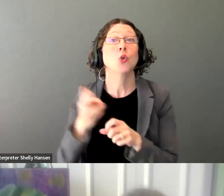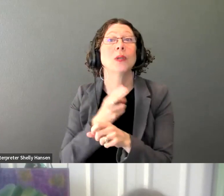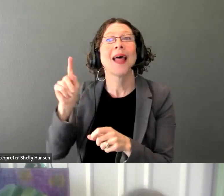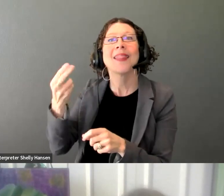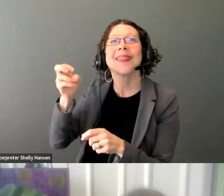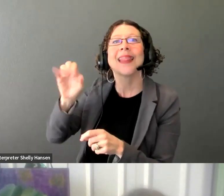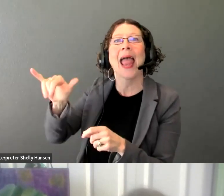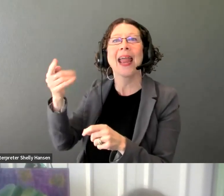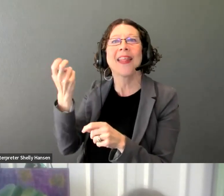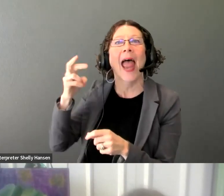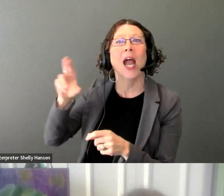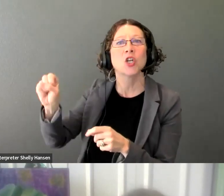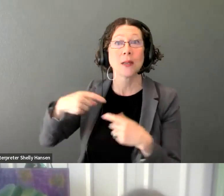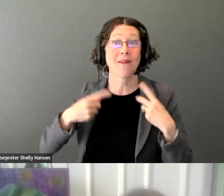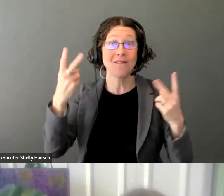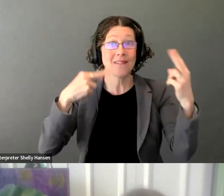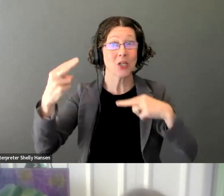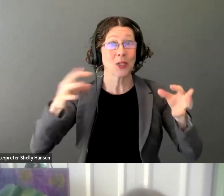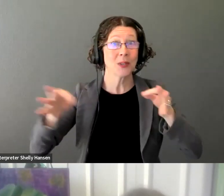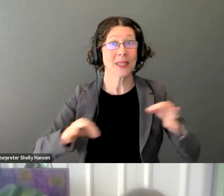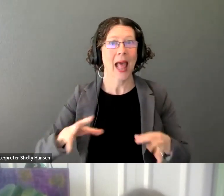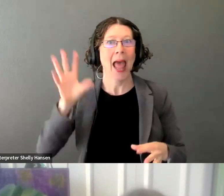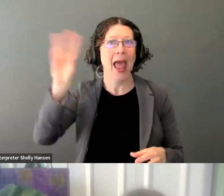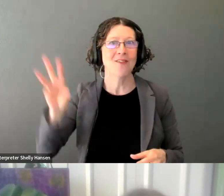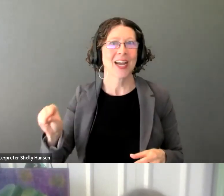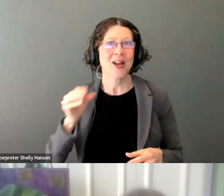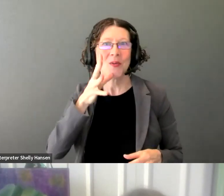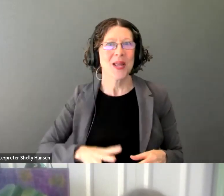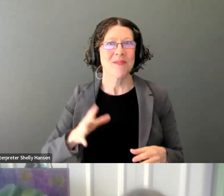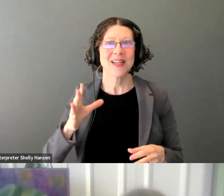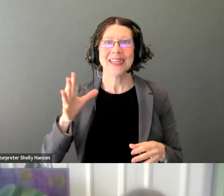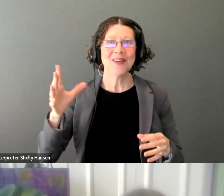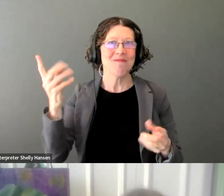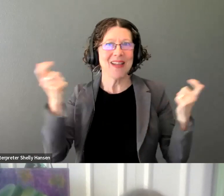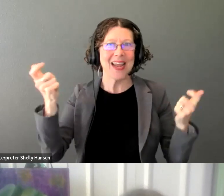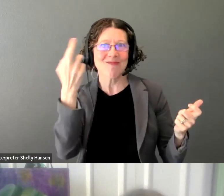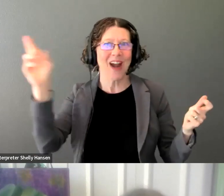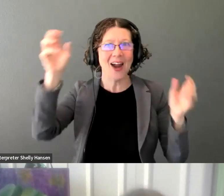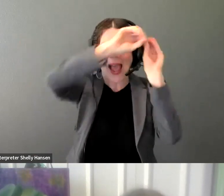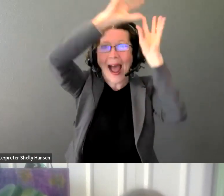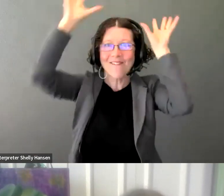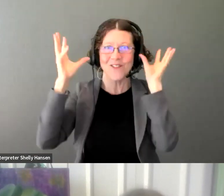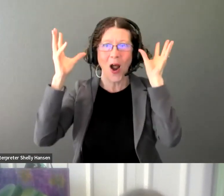My description is African American woman with big, brown afro and wearing protective gloves